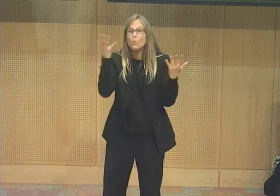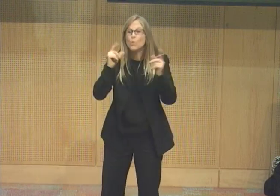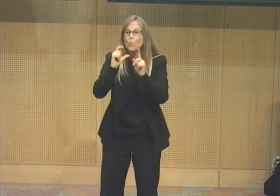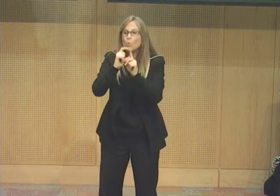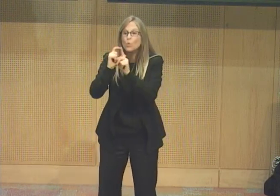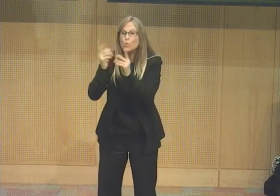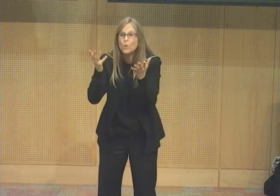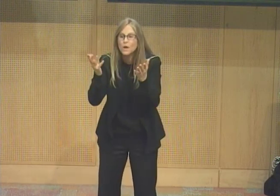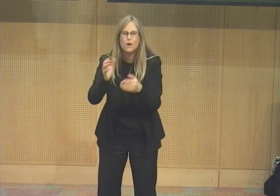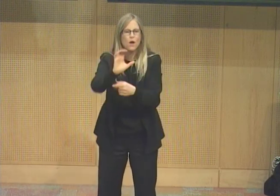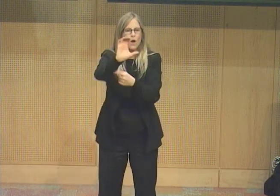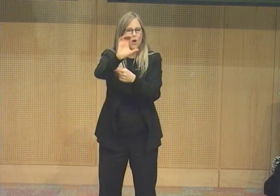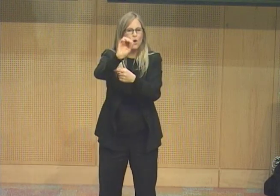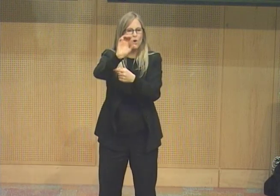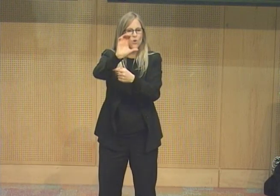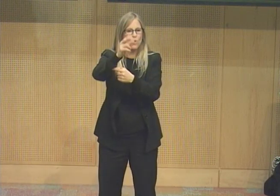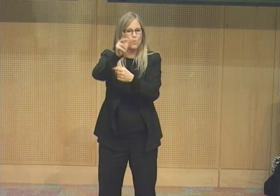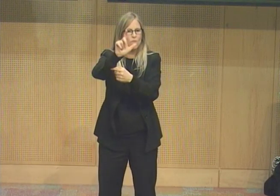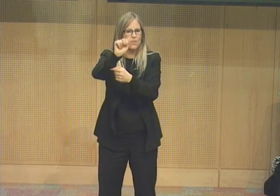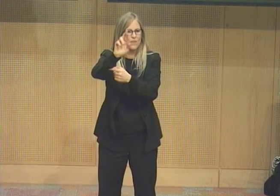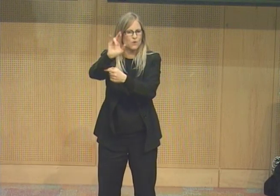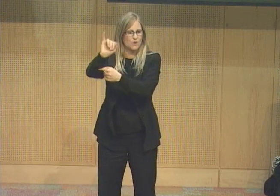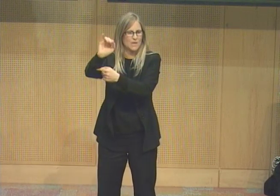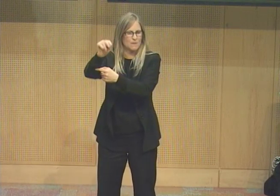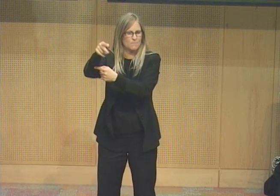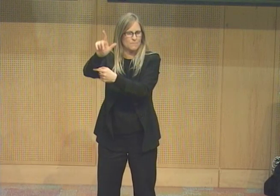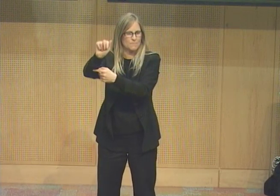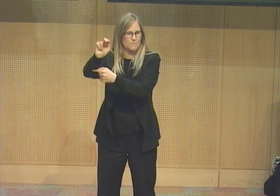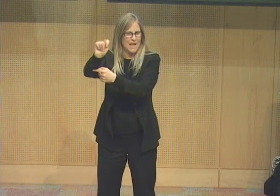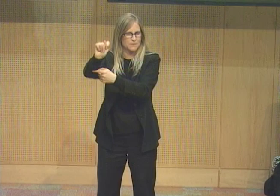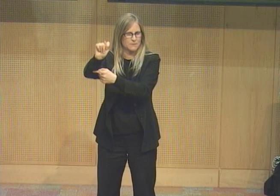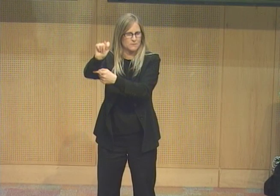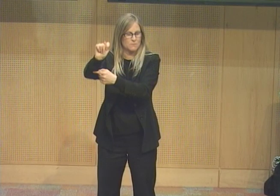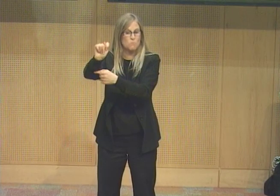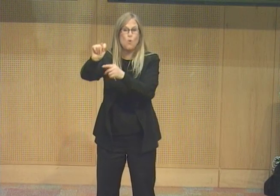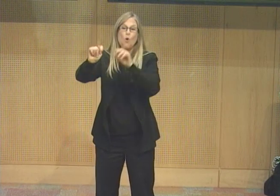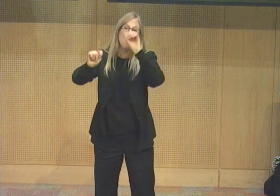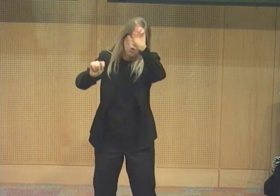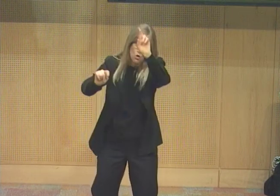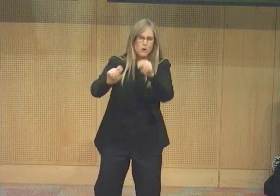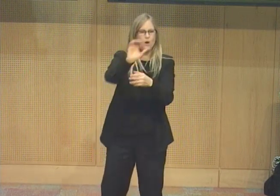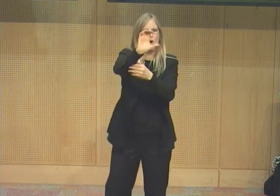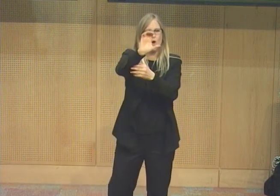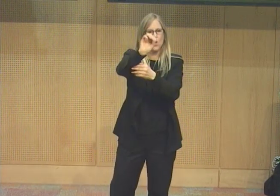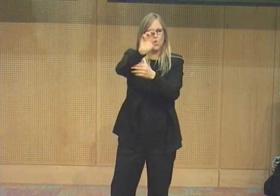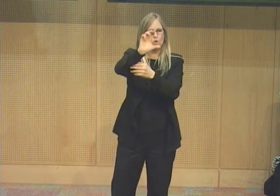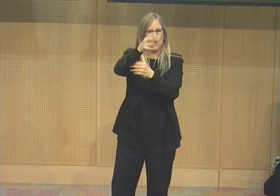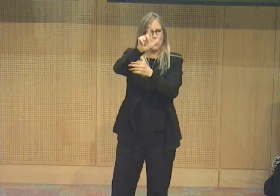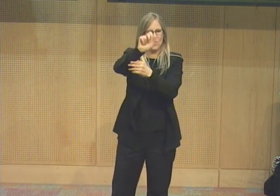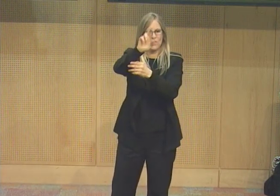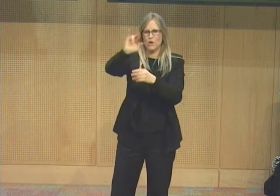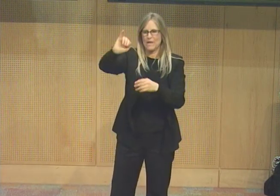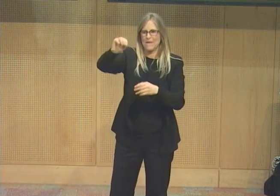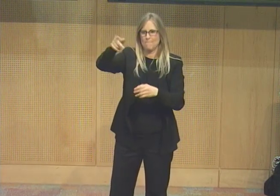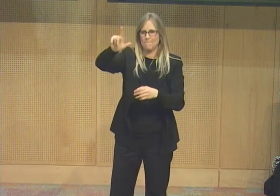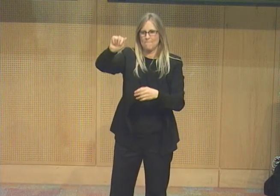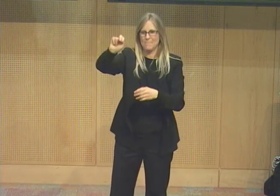And I was looking for keywords-- "cochlear implant" or "cochlear implantation."